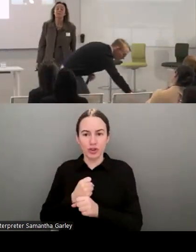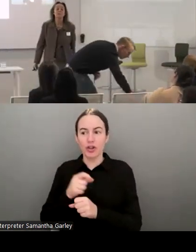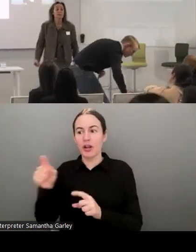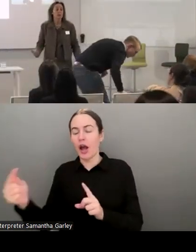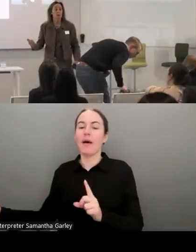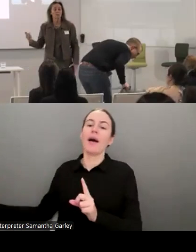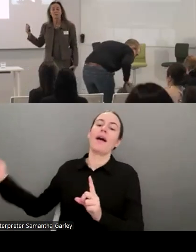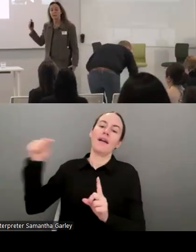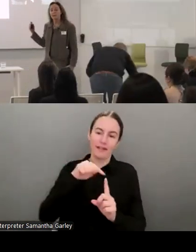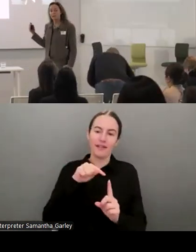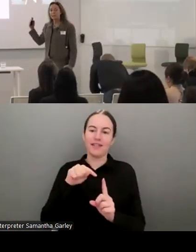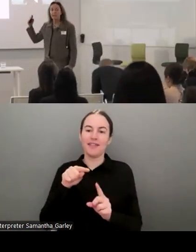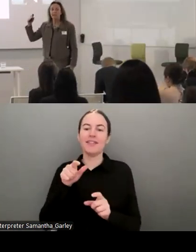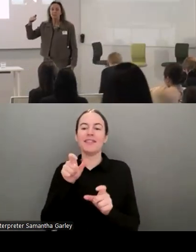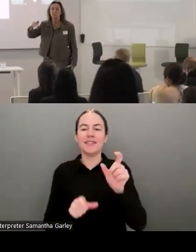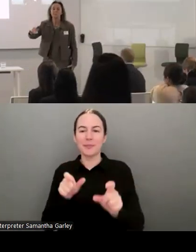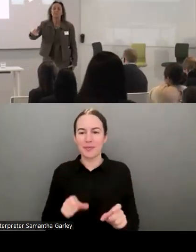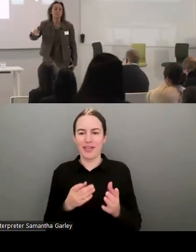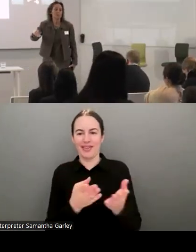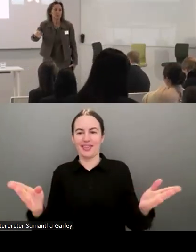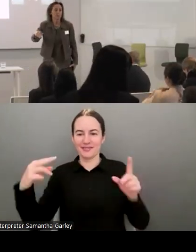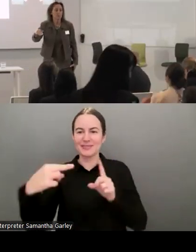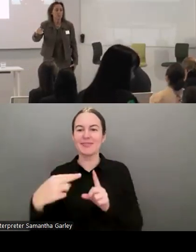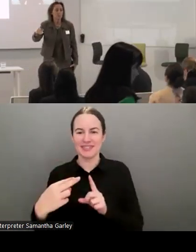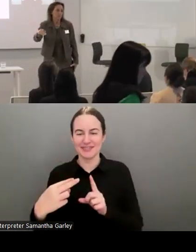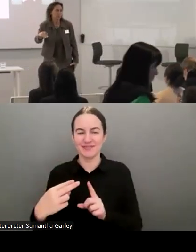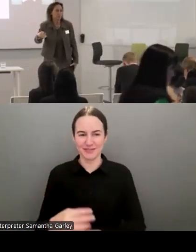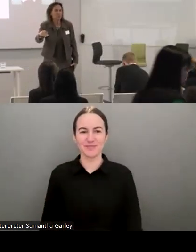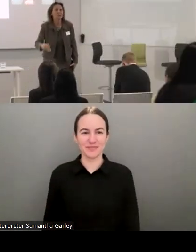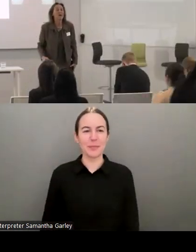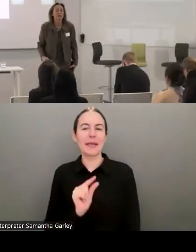But now kind of coming at the user perspective from another perspective or another angle.